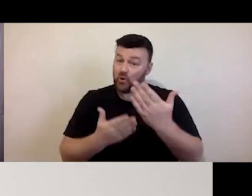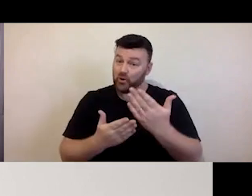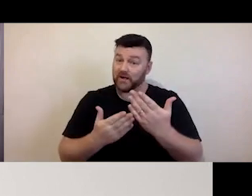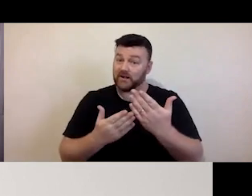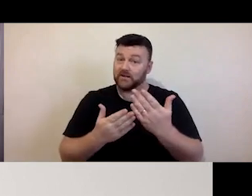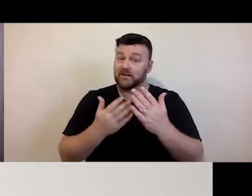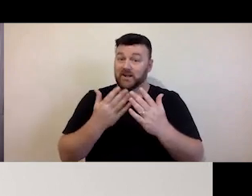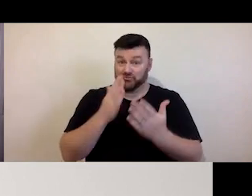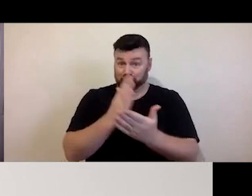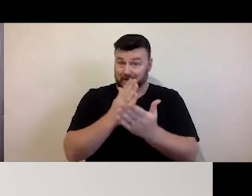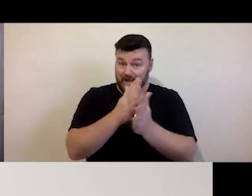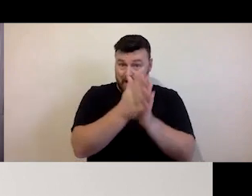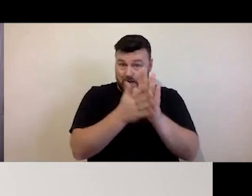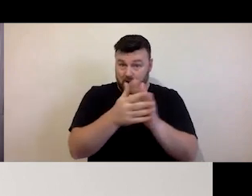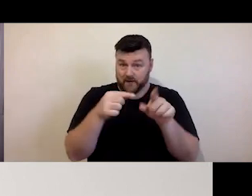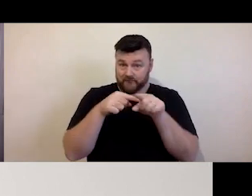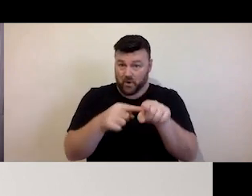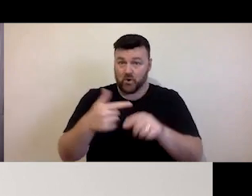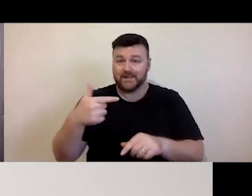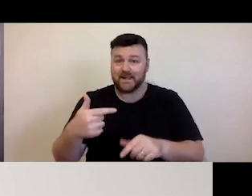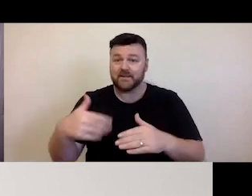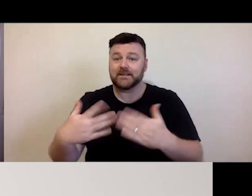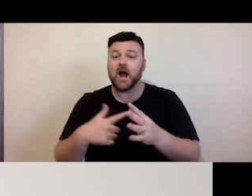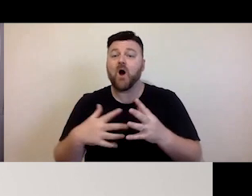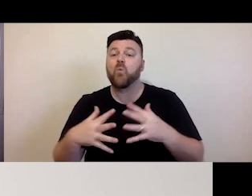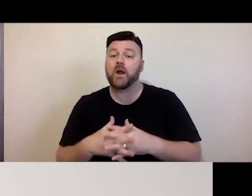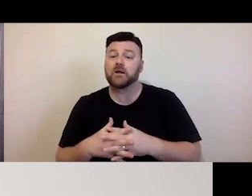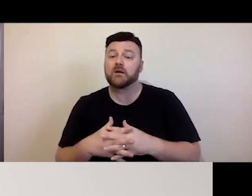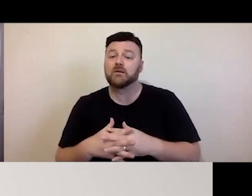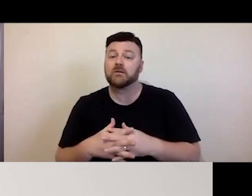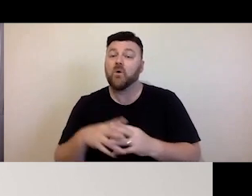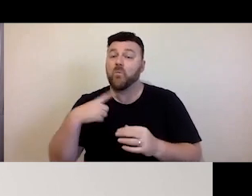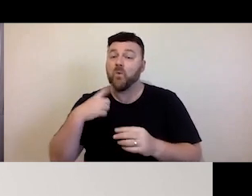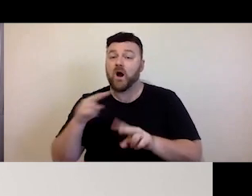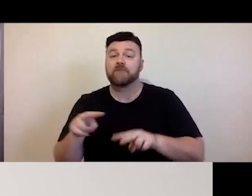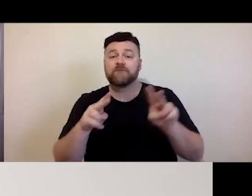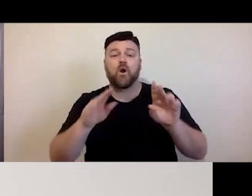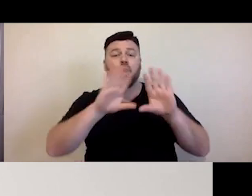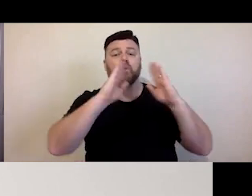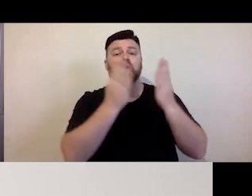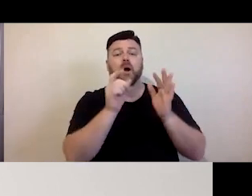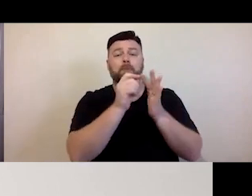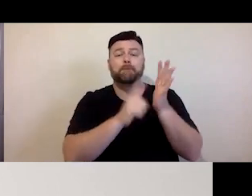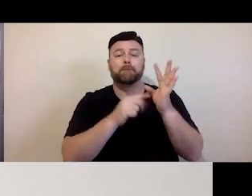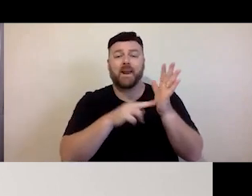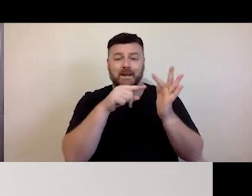They are based on the five planets that we can see in the night sky, and the sun and the moon.